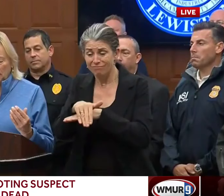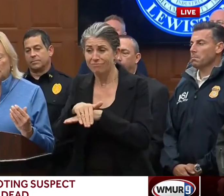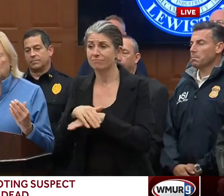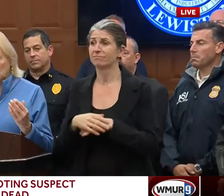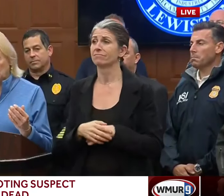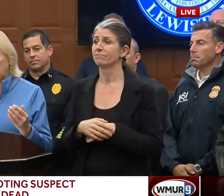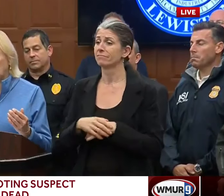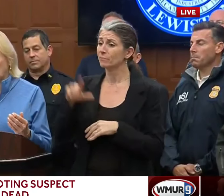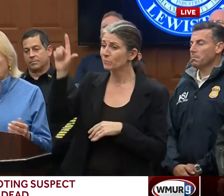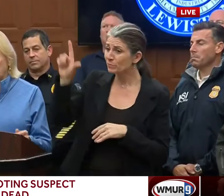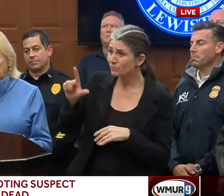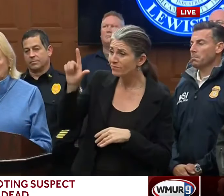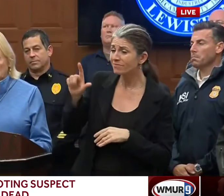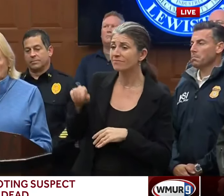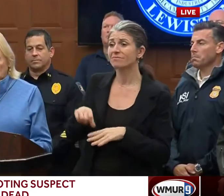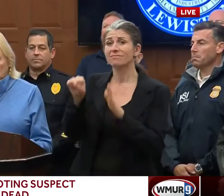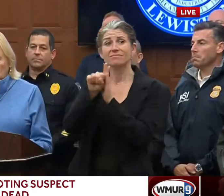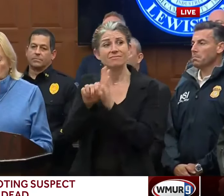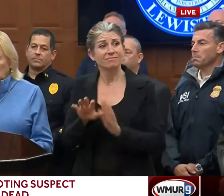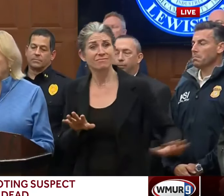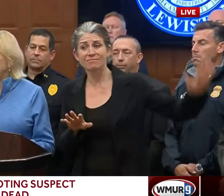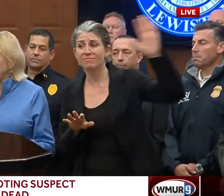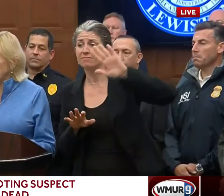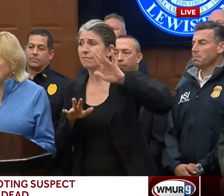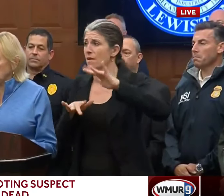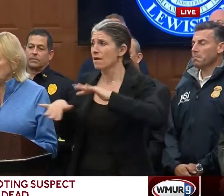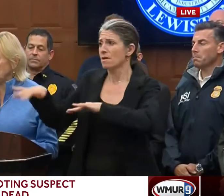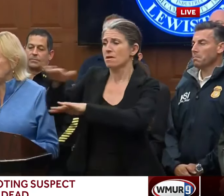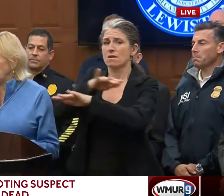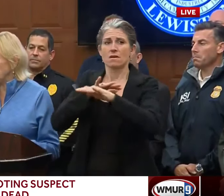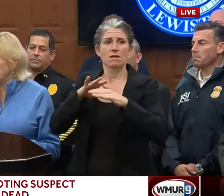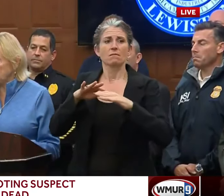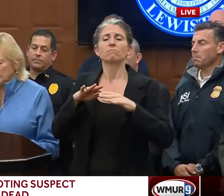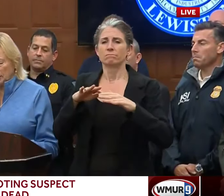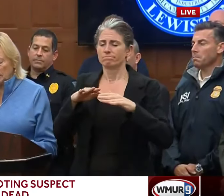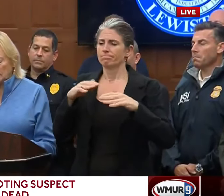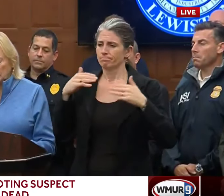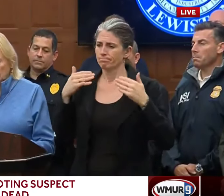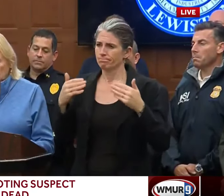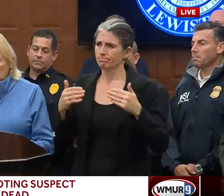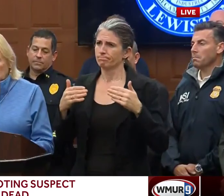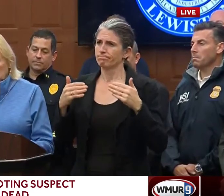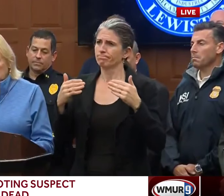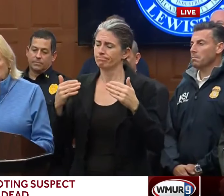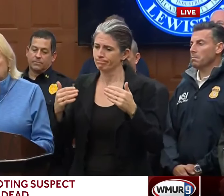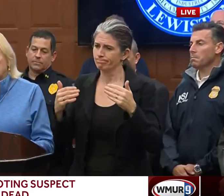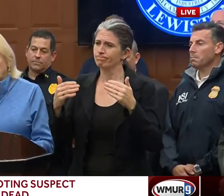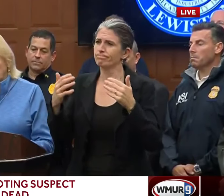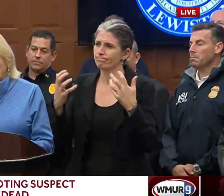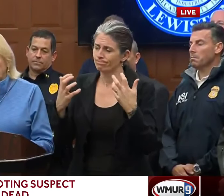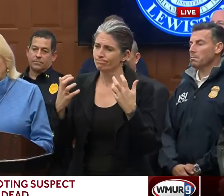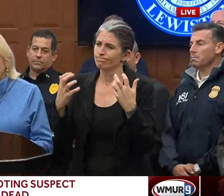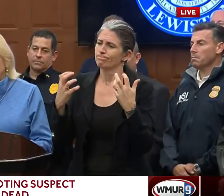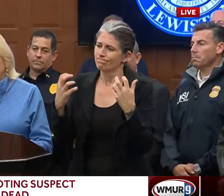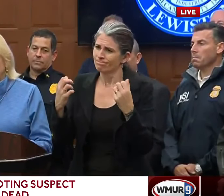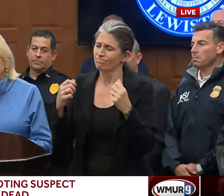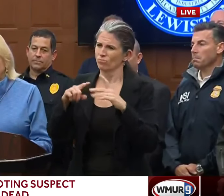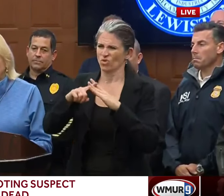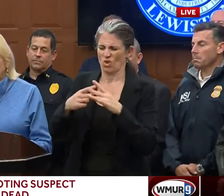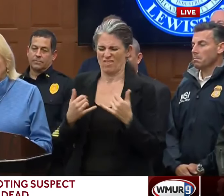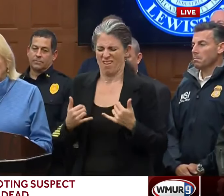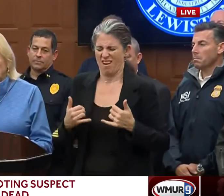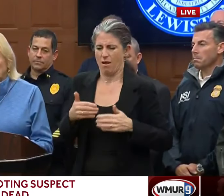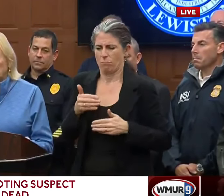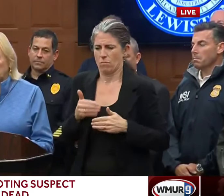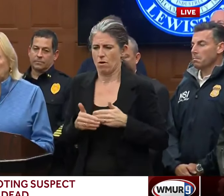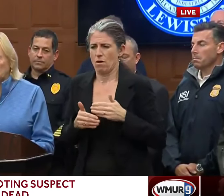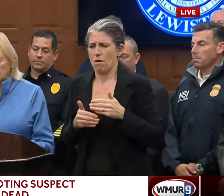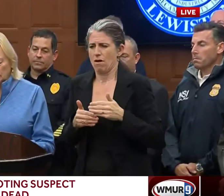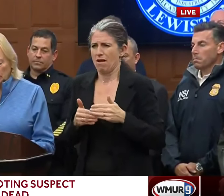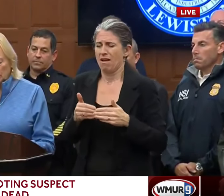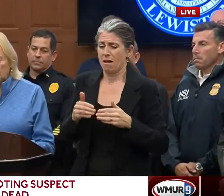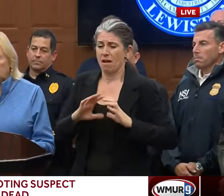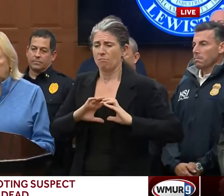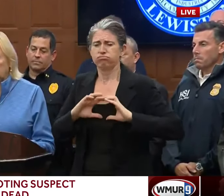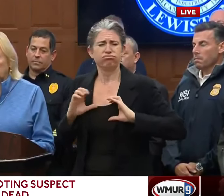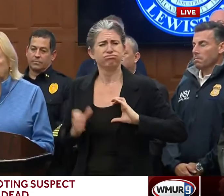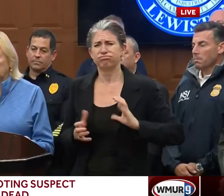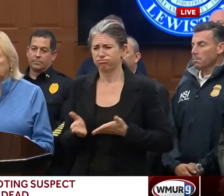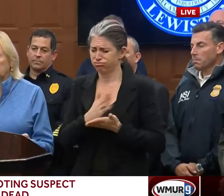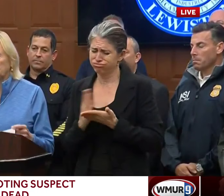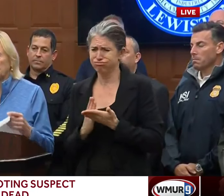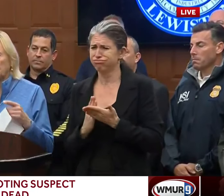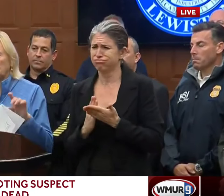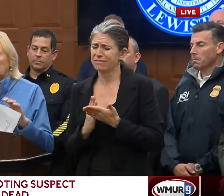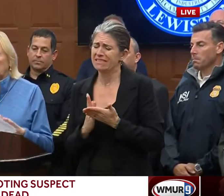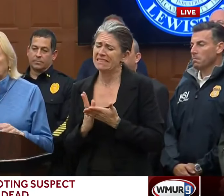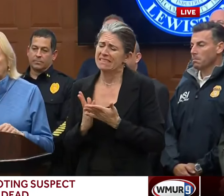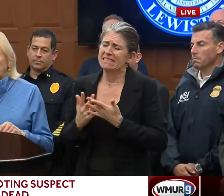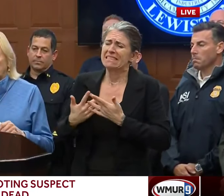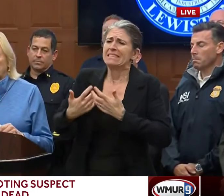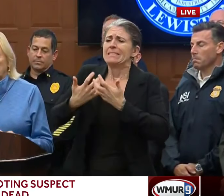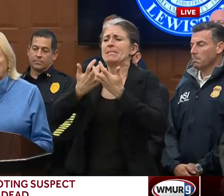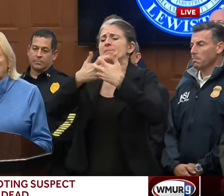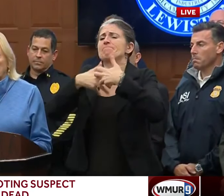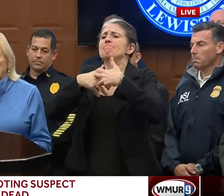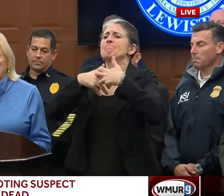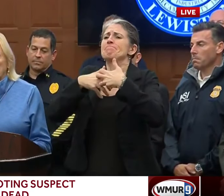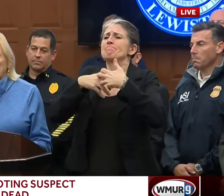THE CITY OF LEWISTON AND THE STATE OF MAINE BEGIN TO MOVE FORWARD ON WHAT WILL BE A LONG AND DIFFICULT ROAD TO HEALING.